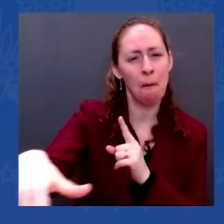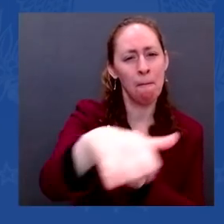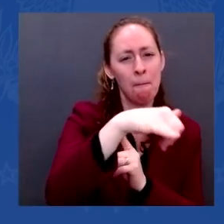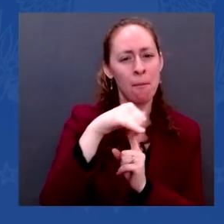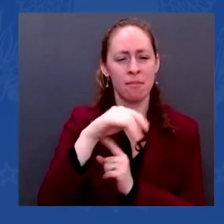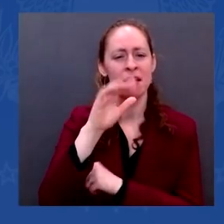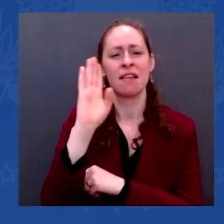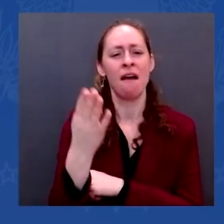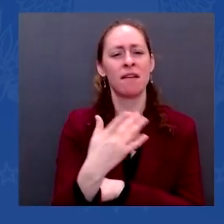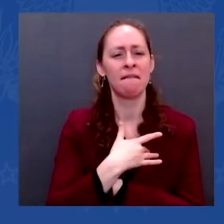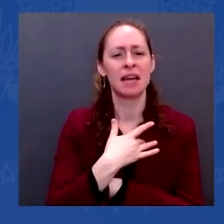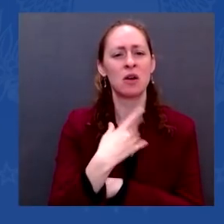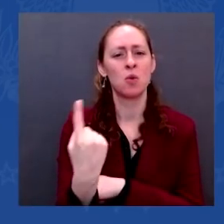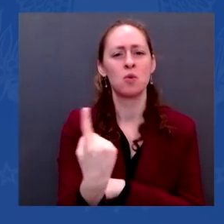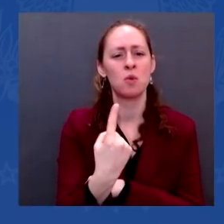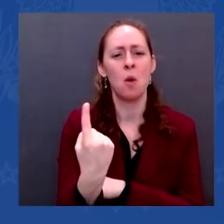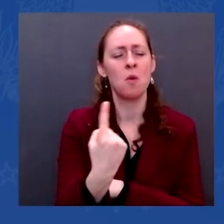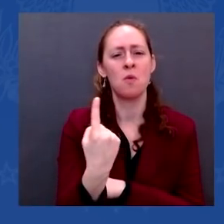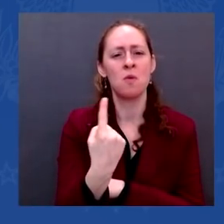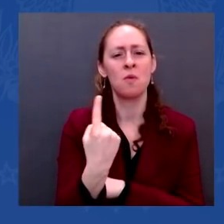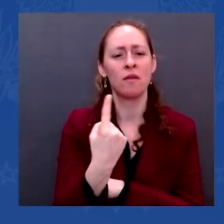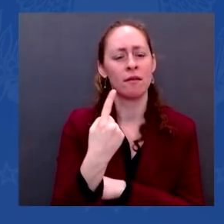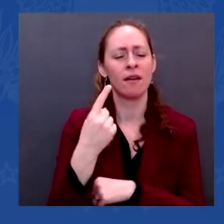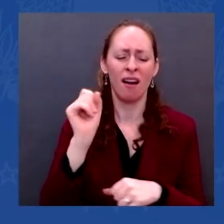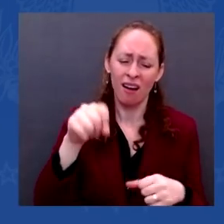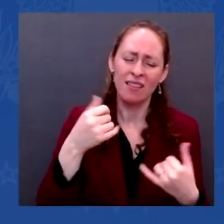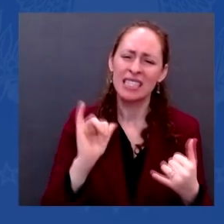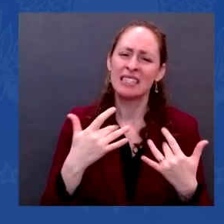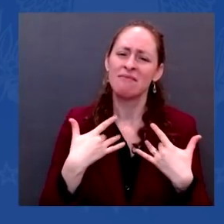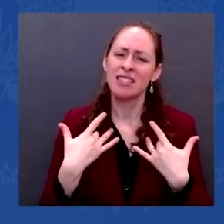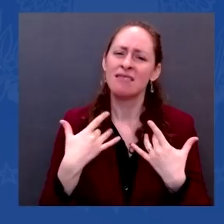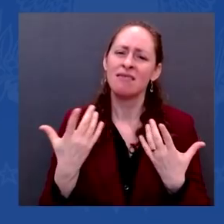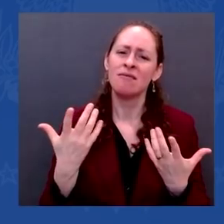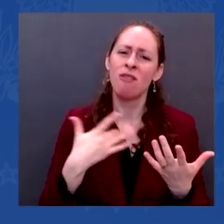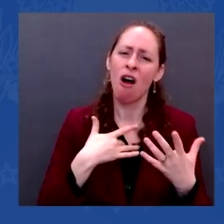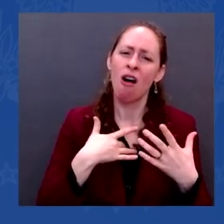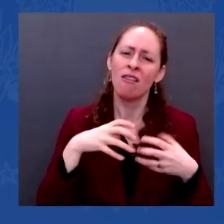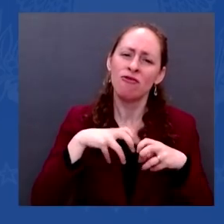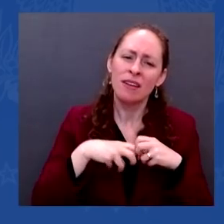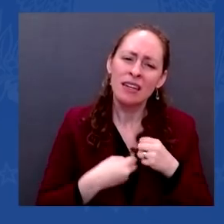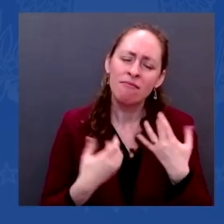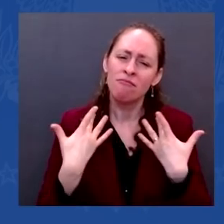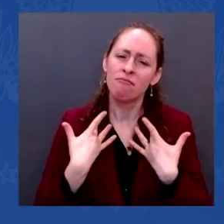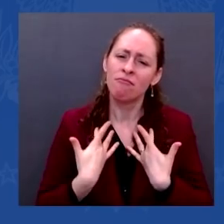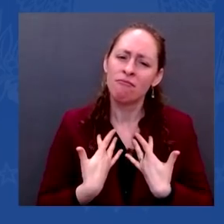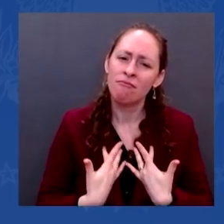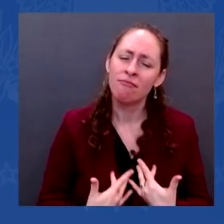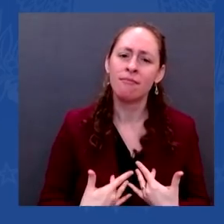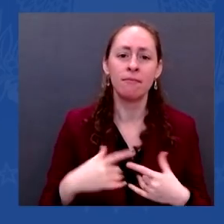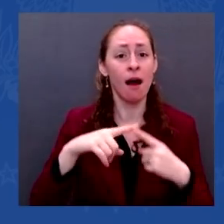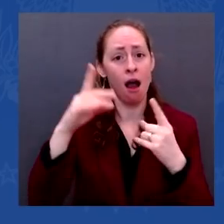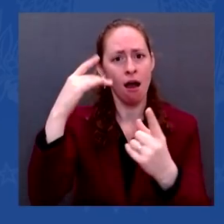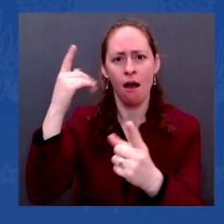Purpose of a life that makes you worthy in their eyes and what they expect of you.